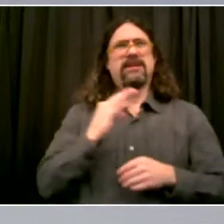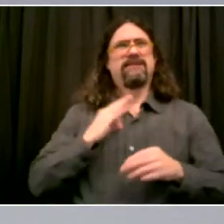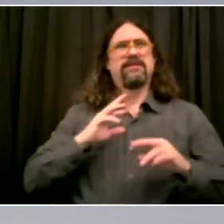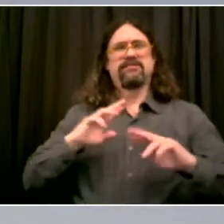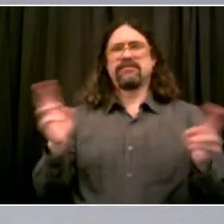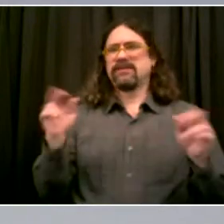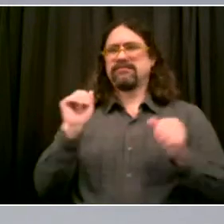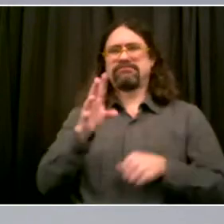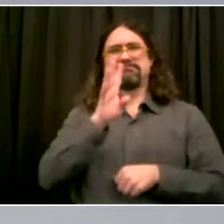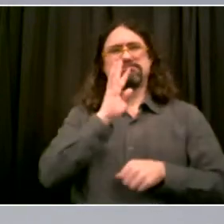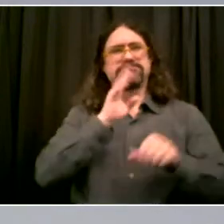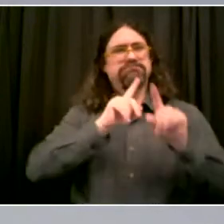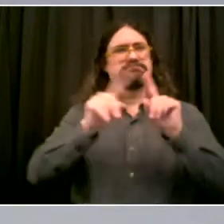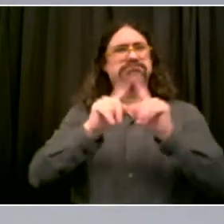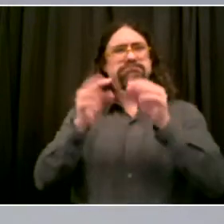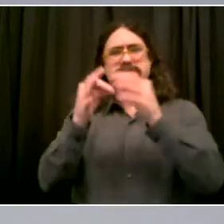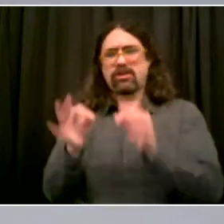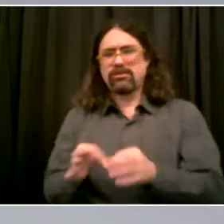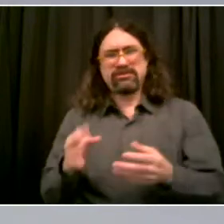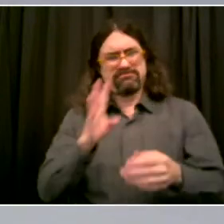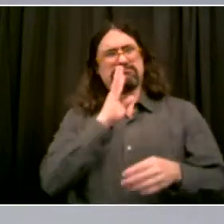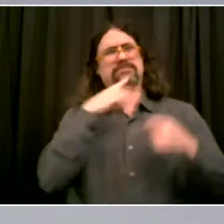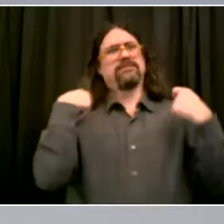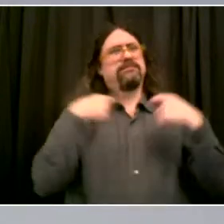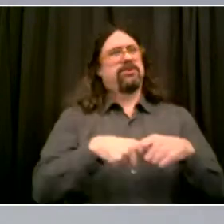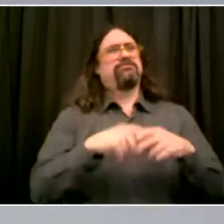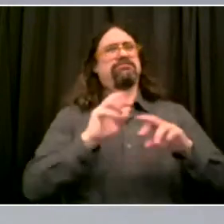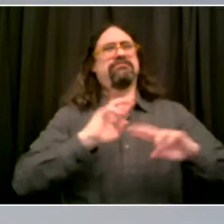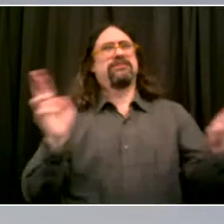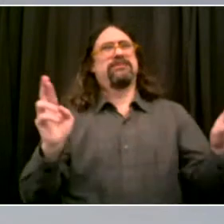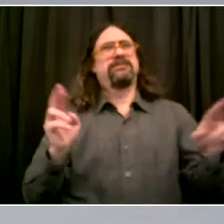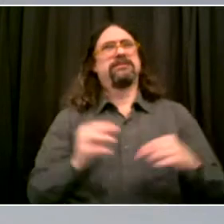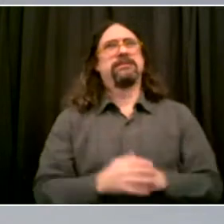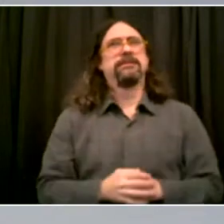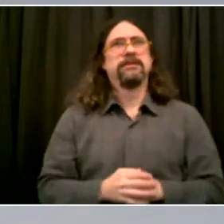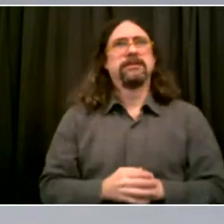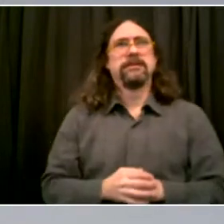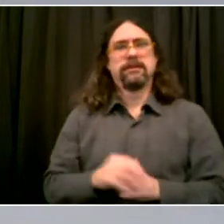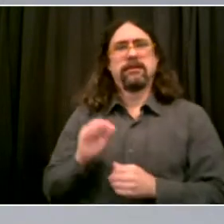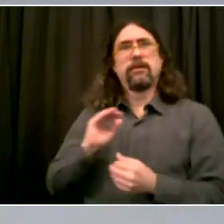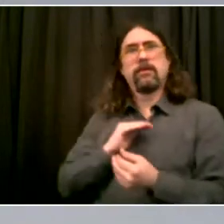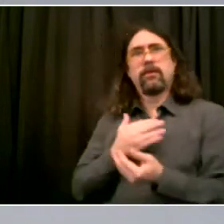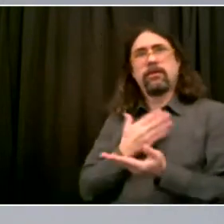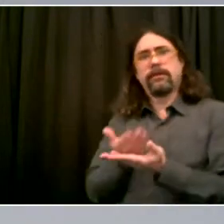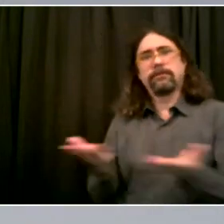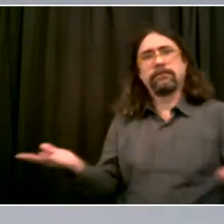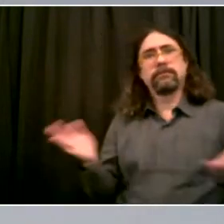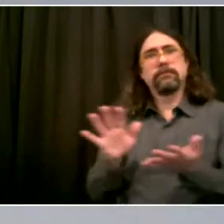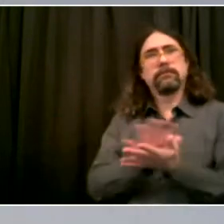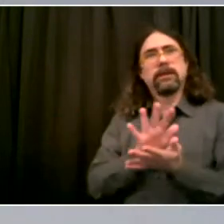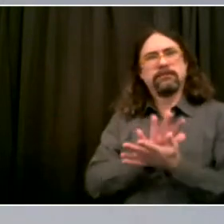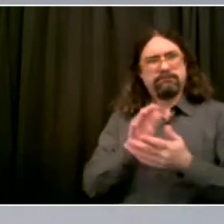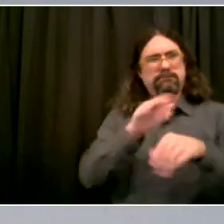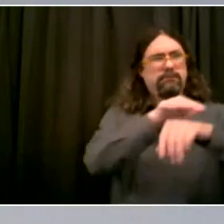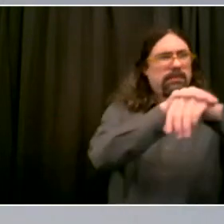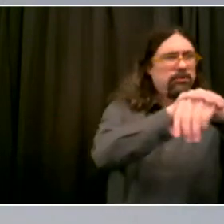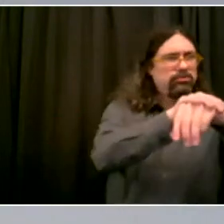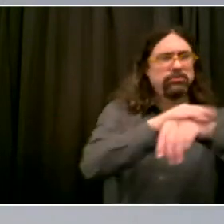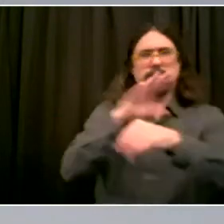STAFF ON SITE TO RECEIVE INDIVIDUAL TO BE ABLE TO RESPOND TO THEM IN LANGUAGES OTHER THAN ENGLISH. MATERIALS WILL